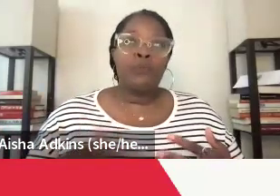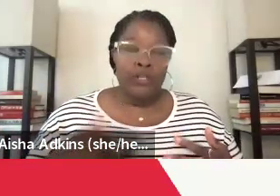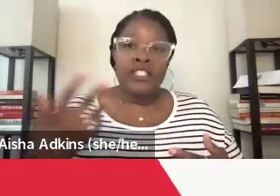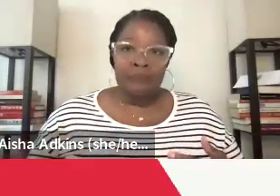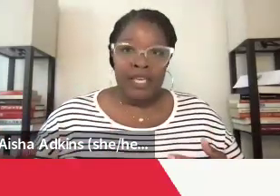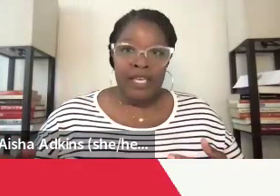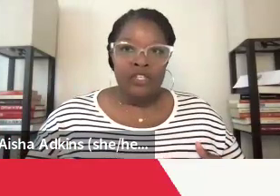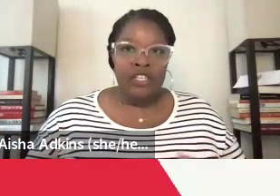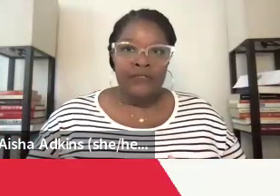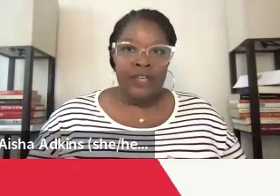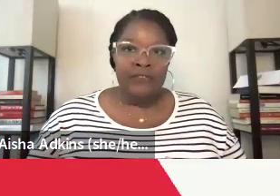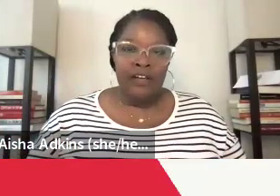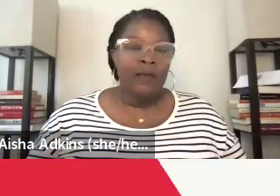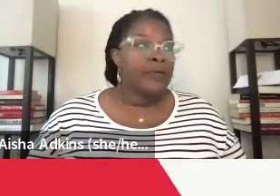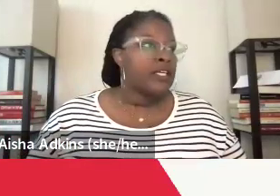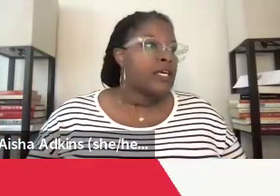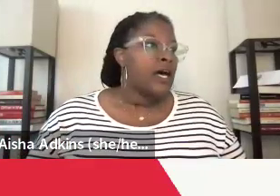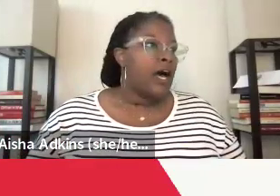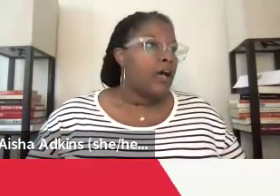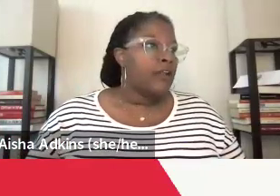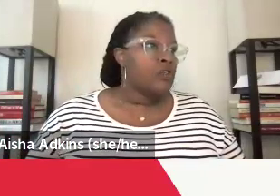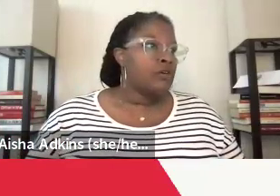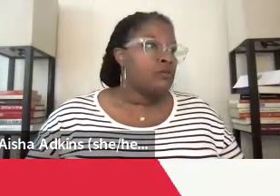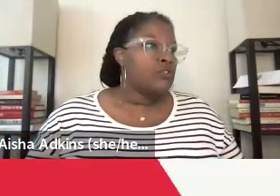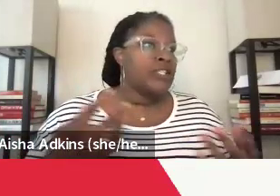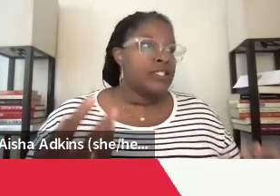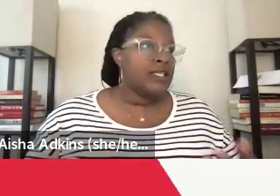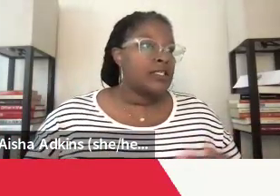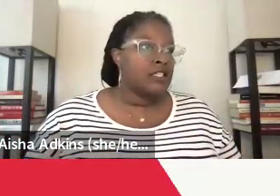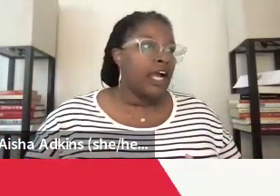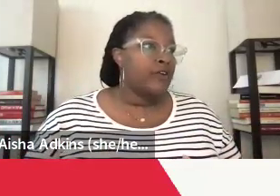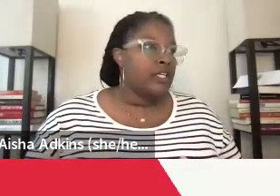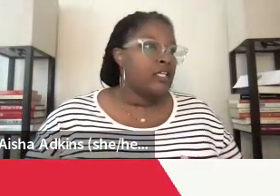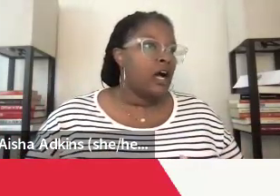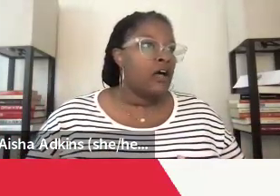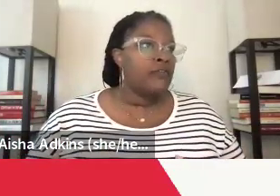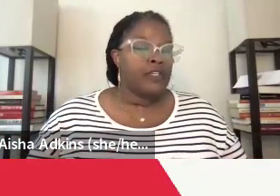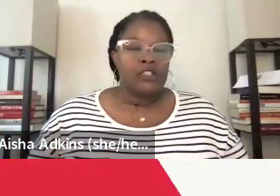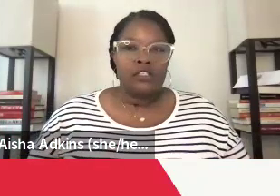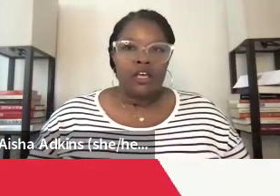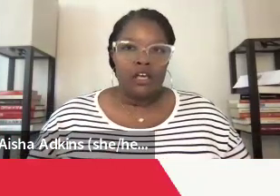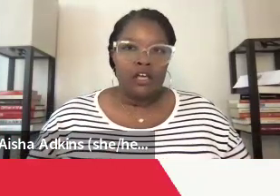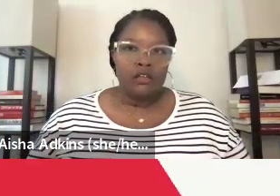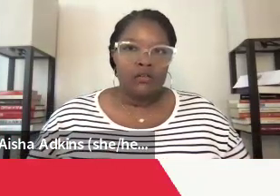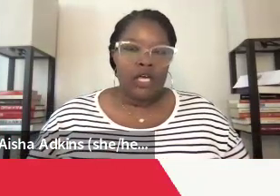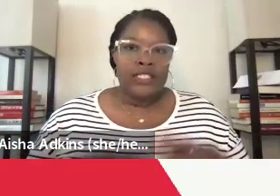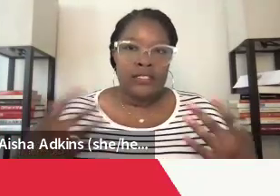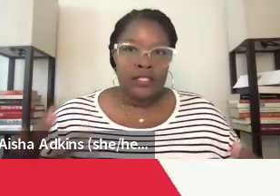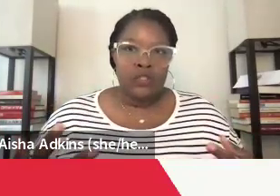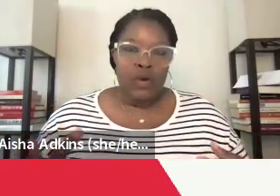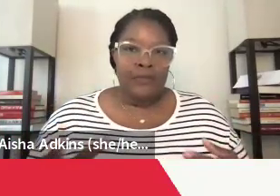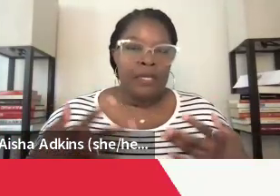being anxious have gone up and also Gen Z is in dire need of assistance with